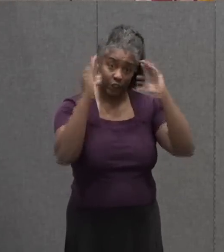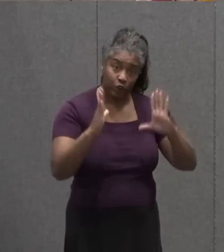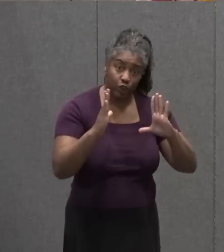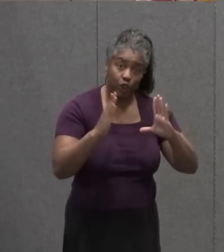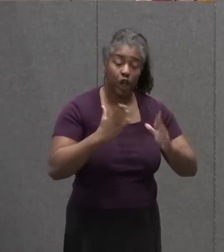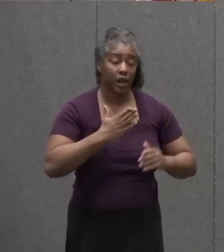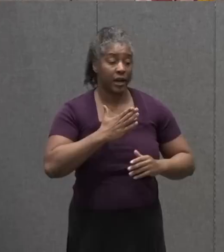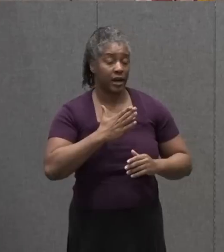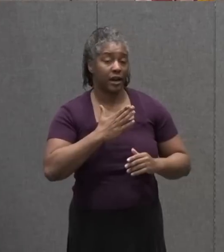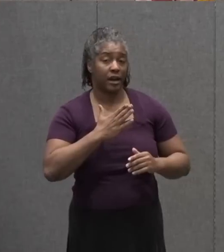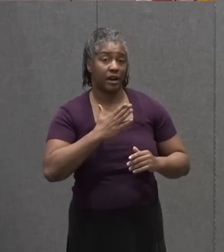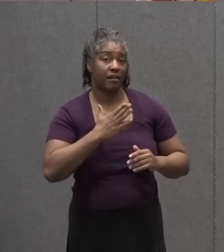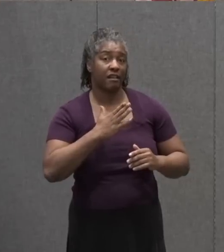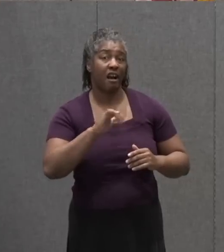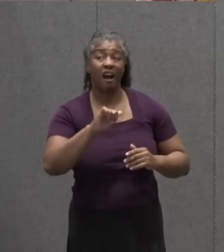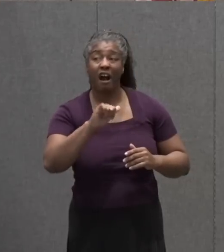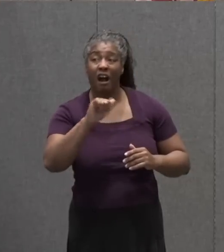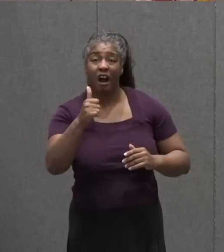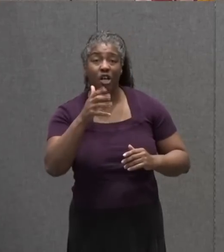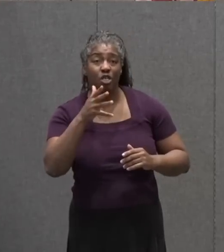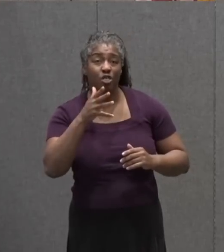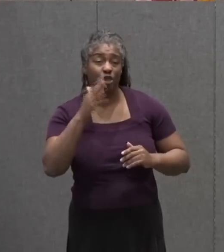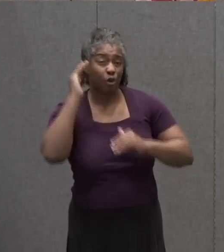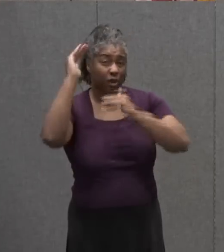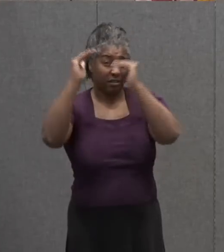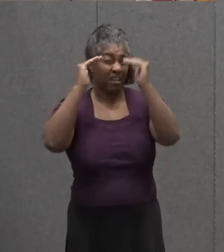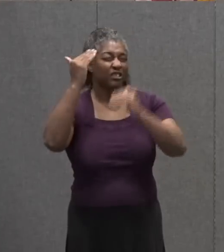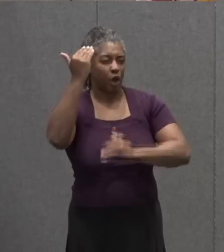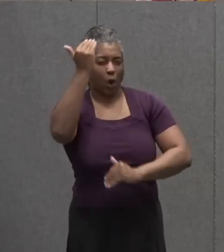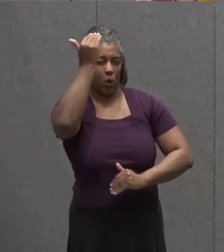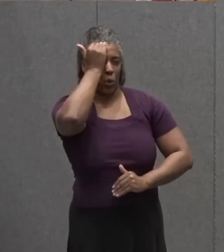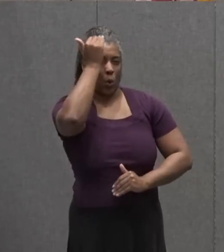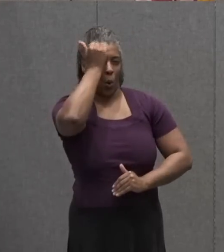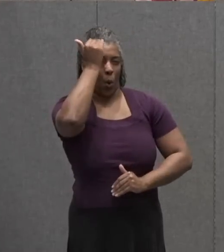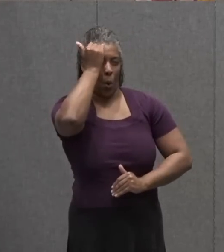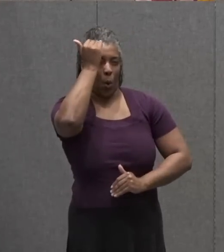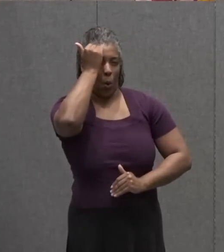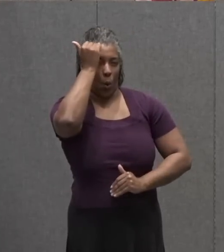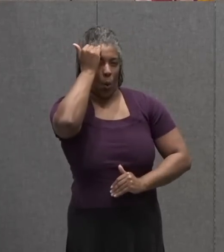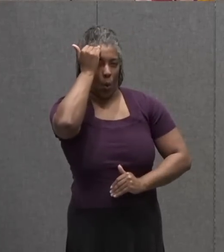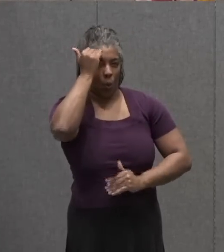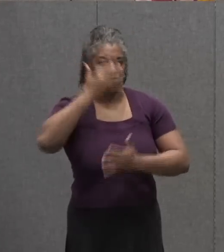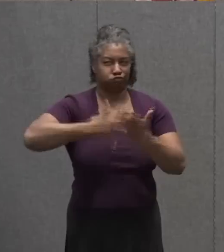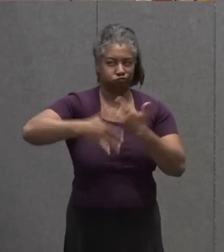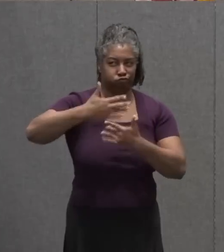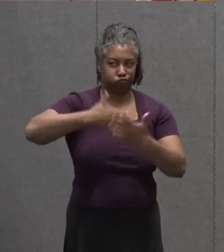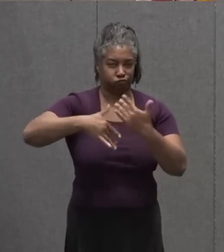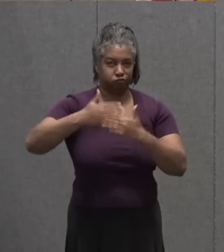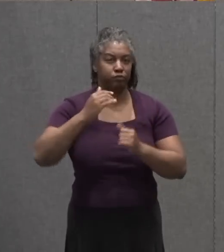we want you to be safe. And the last rule is make sure that you stick to websites that are right for you.